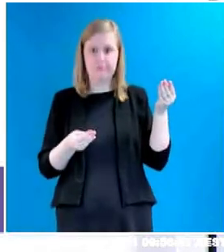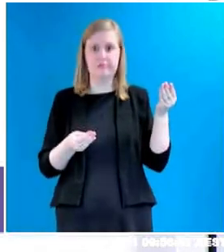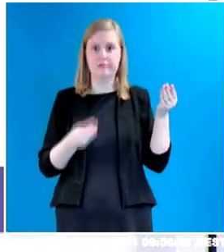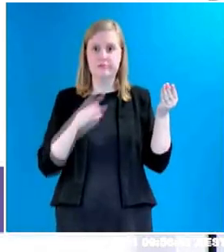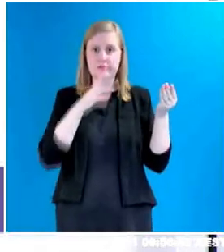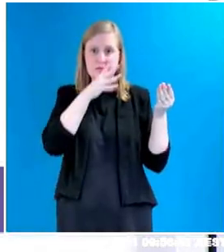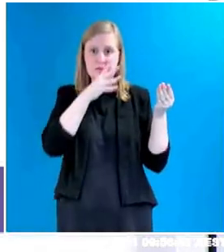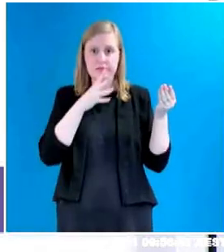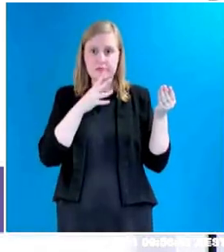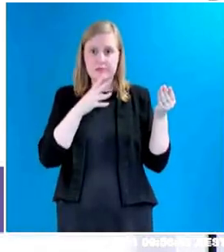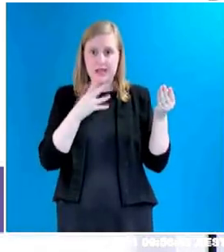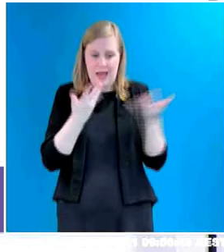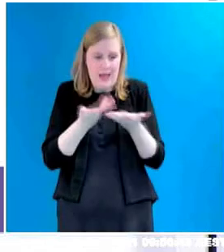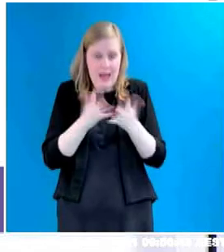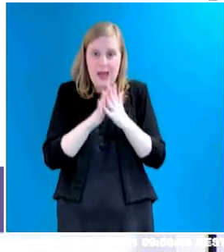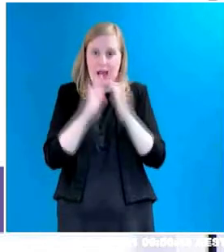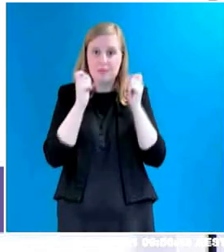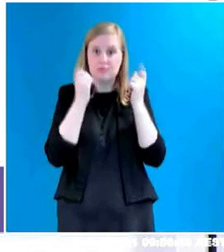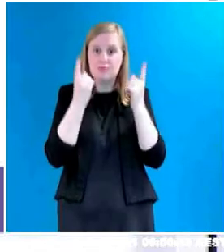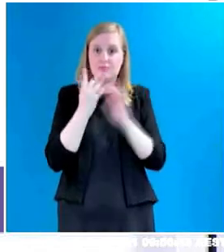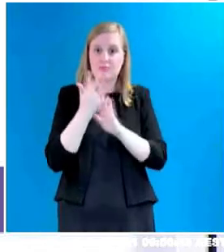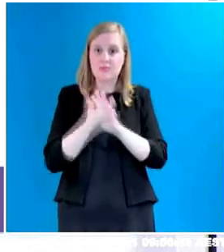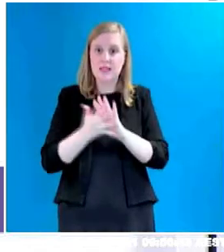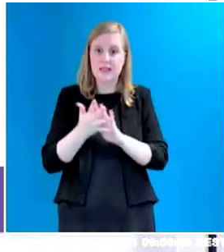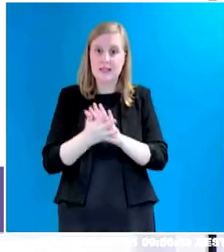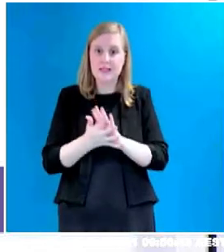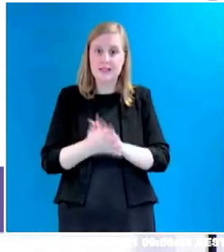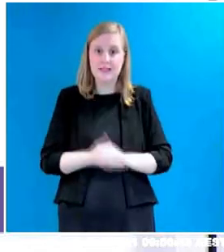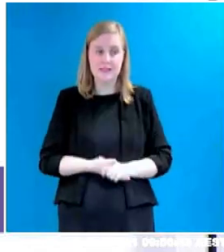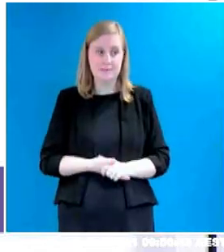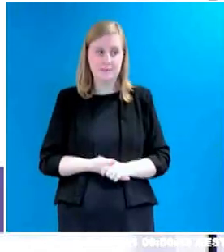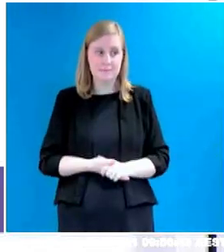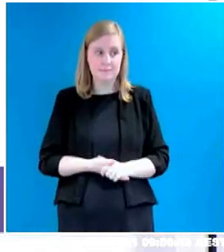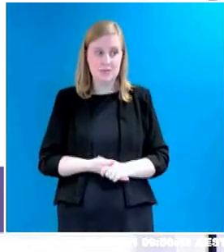I am interested, from the Commission's perspective, how do you work out the